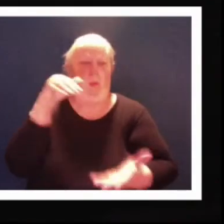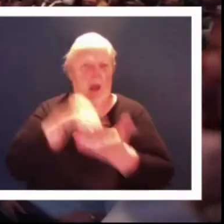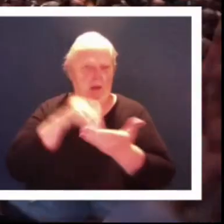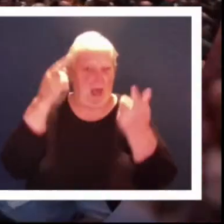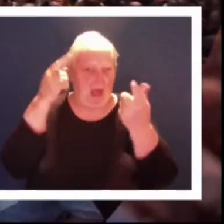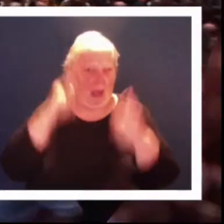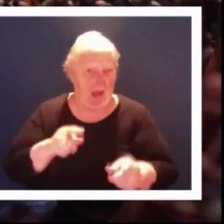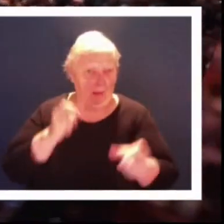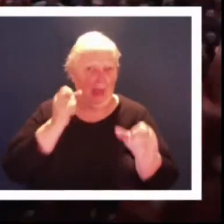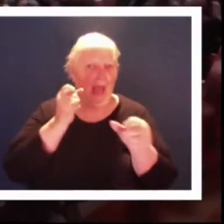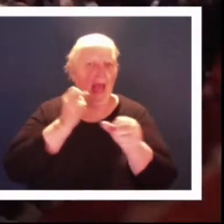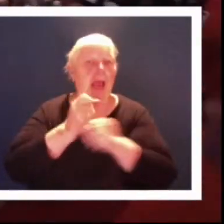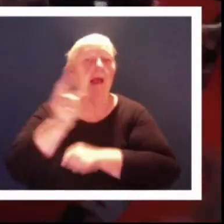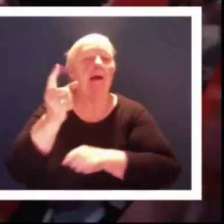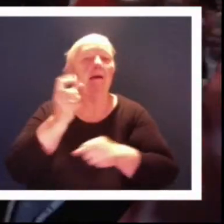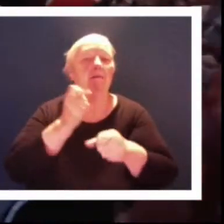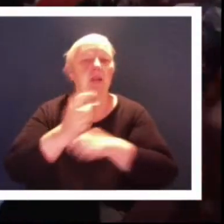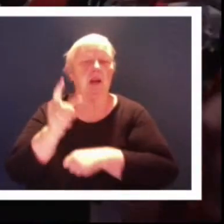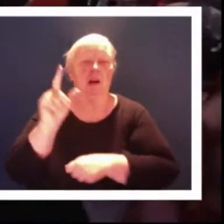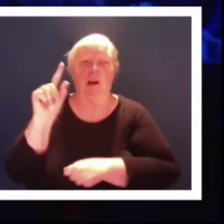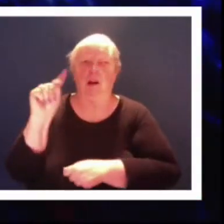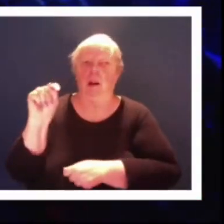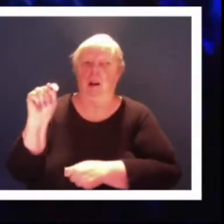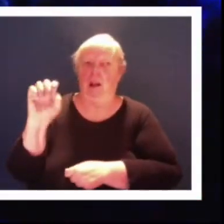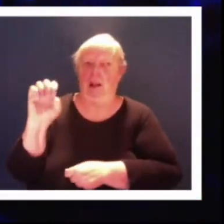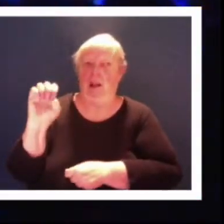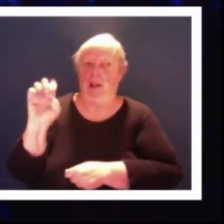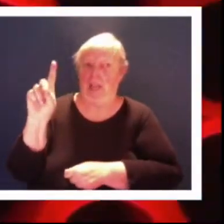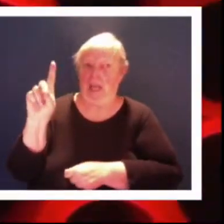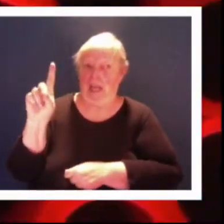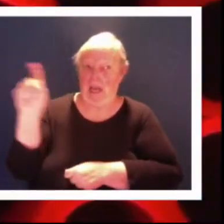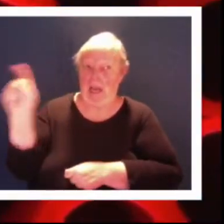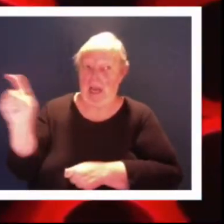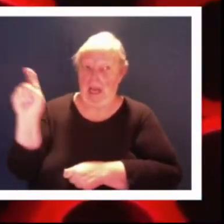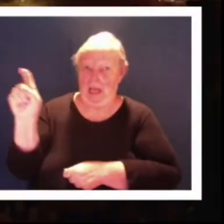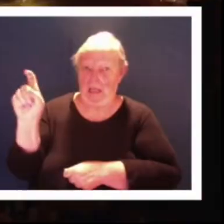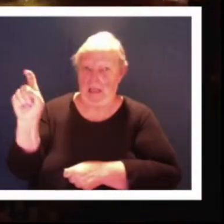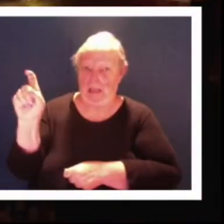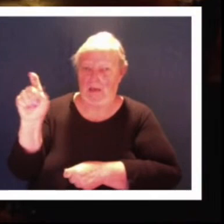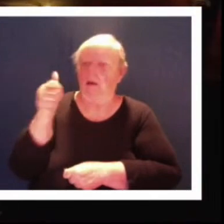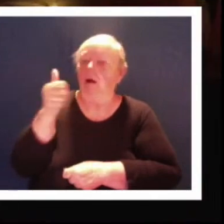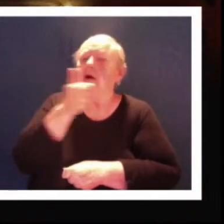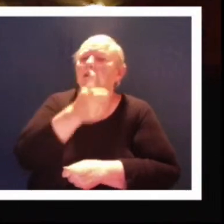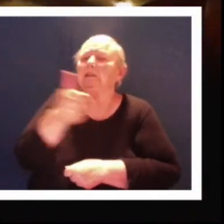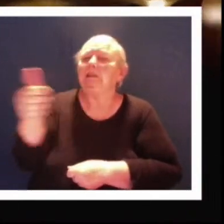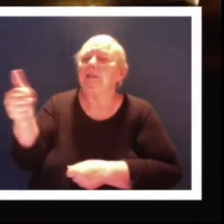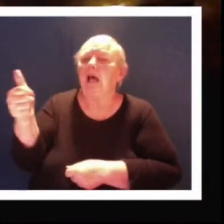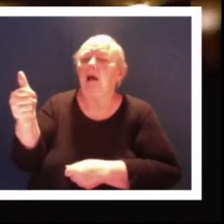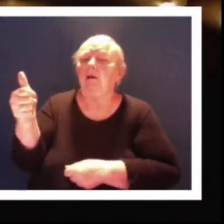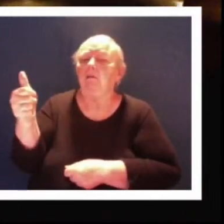TEDx events are self organized under a license from TED, a nonprofit organization